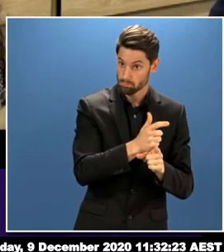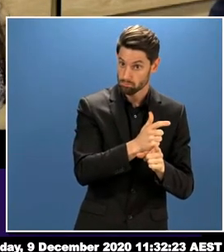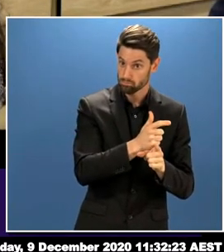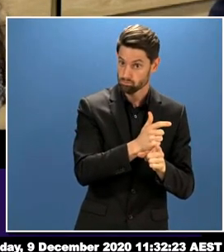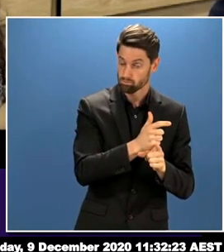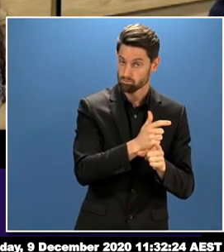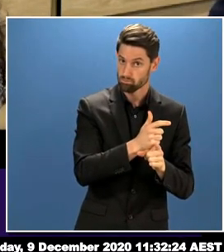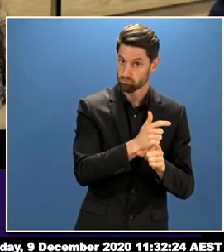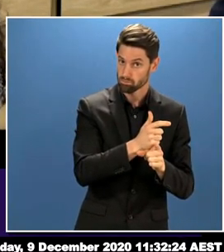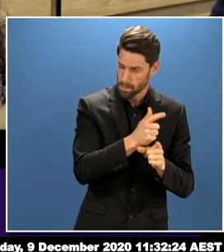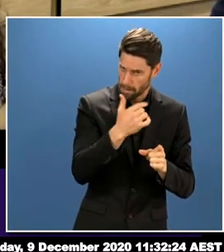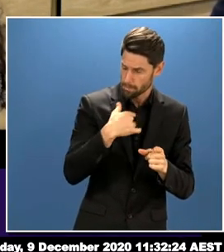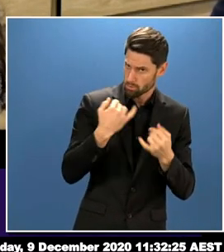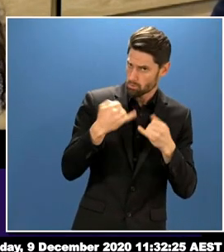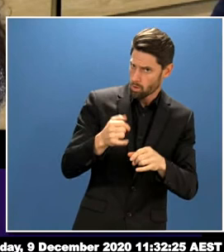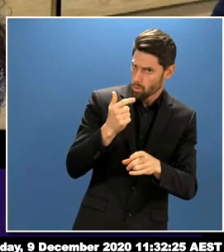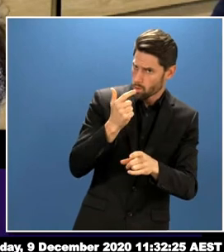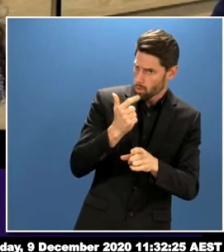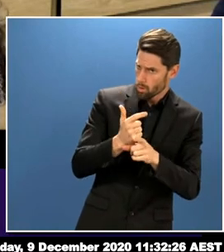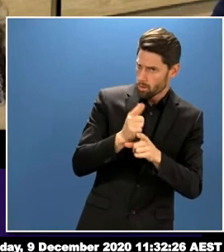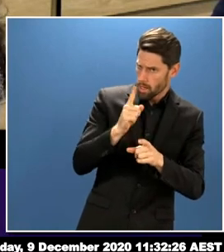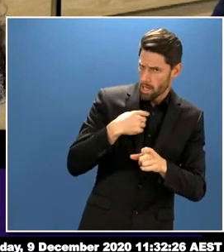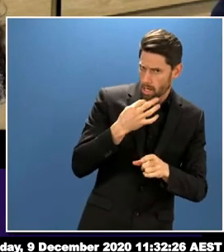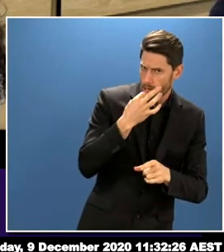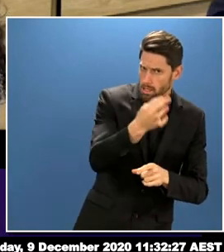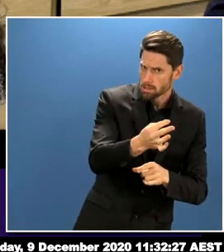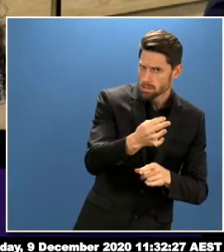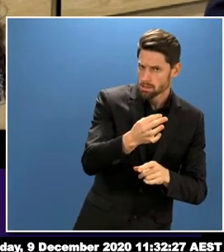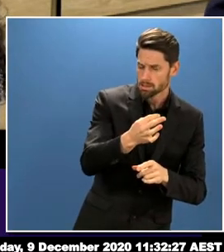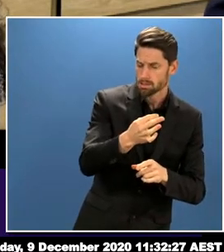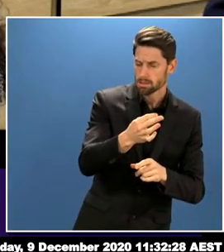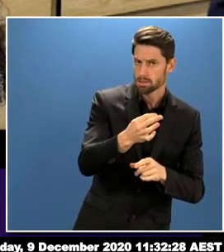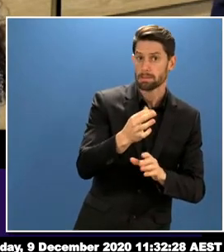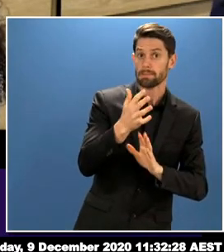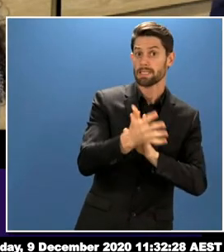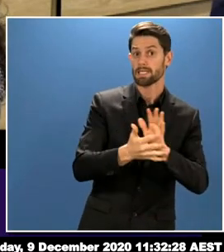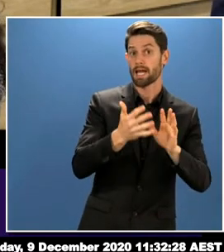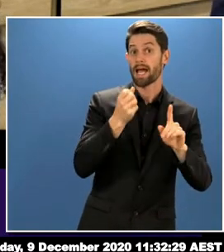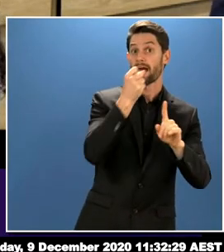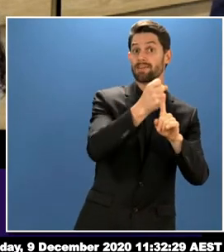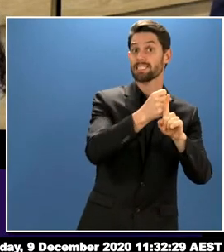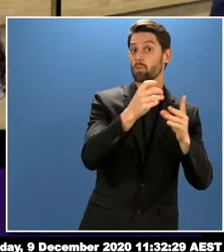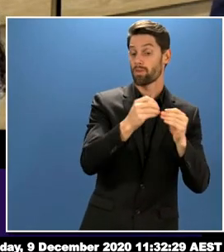I understand, and tell me if I'm wrong, that involves external advocacy with accountants?